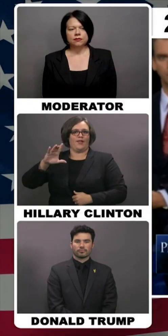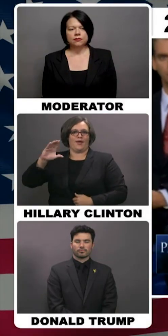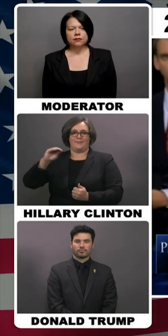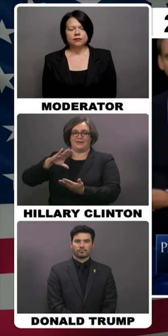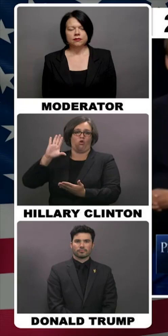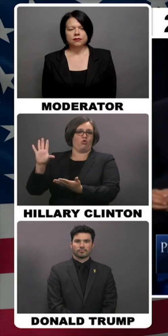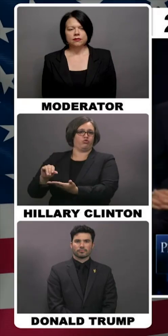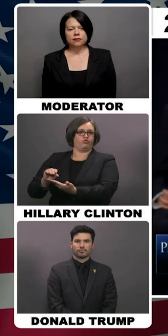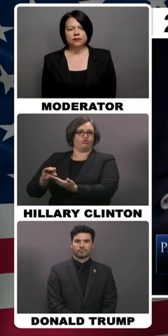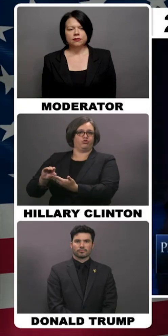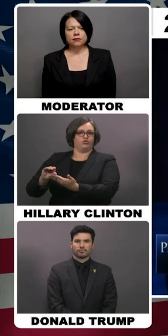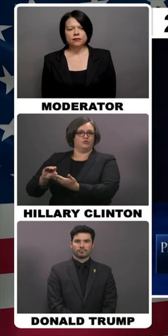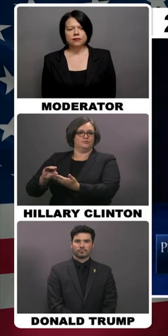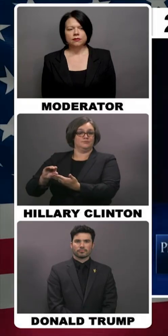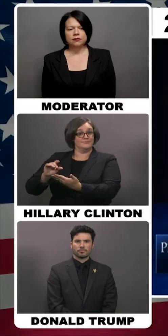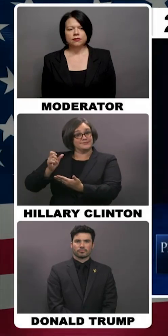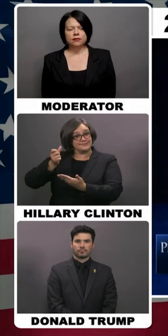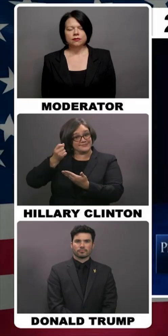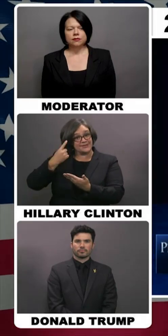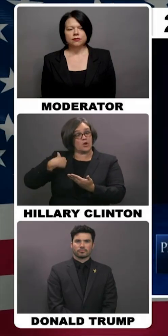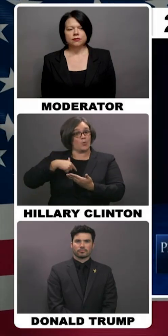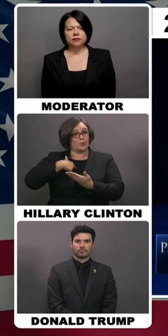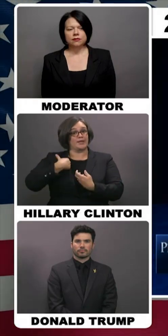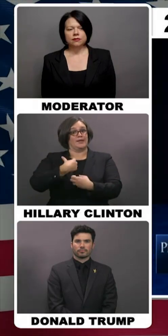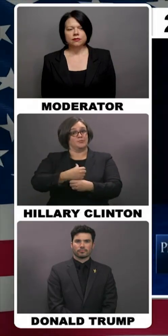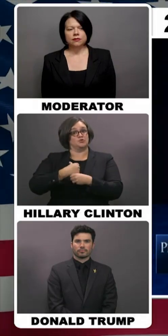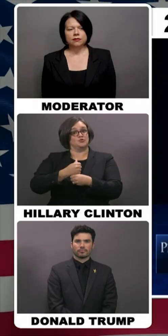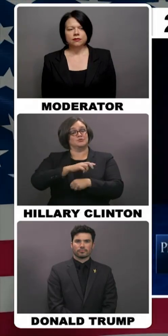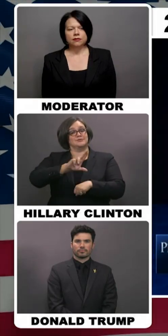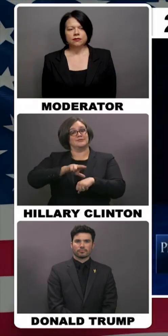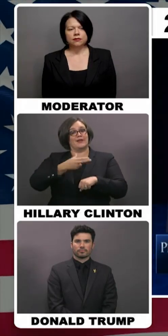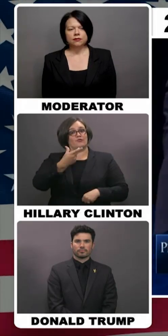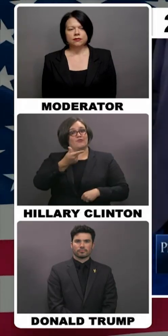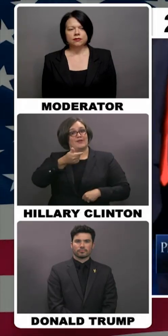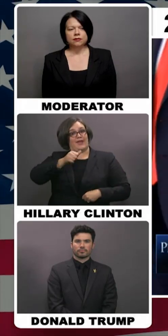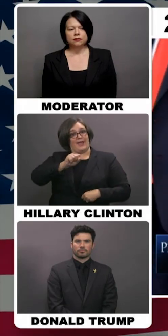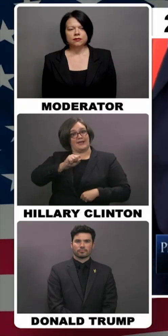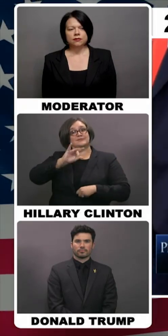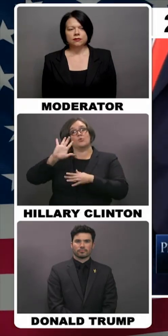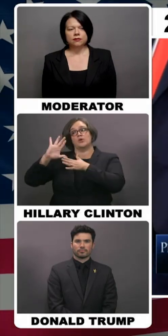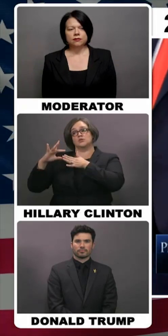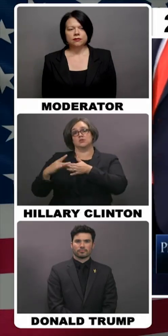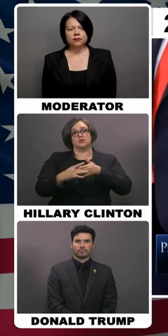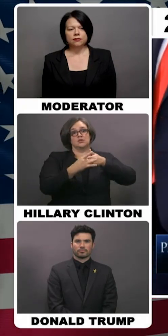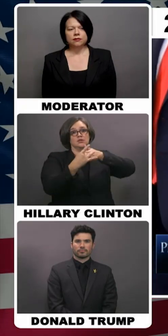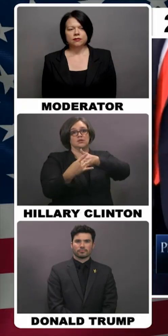however, producing a lot of natural gas, which serves as a bridge to more, uh, renewable fuels.